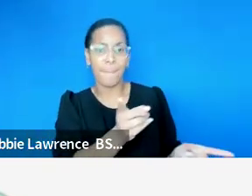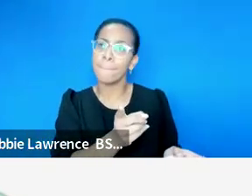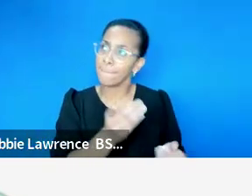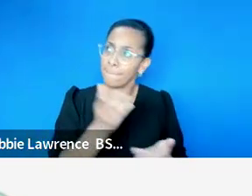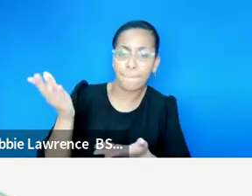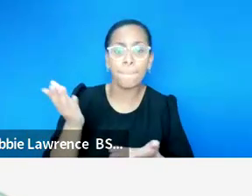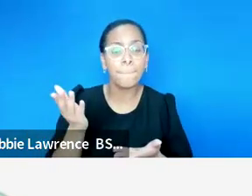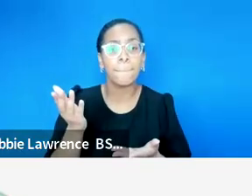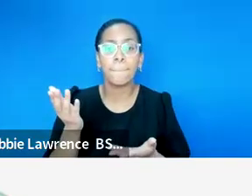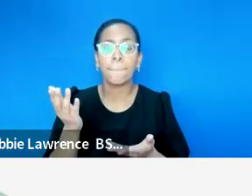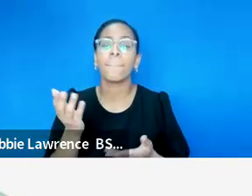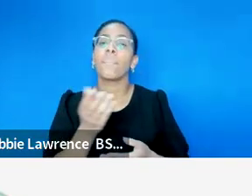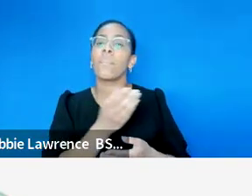certain shared concerns such as